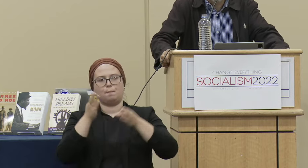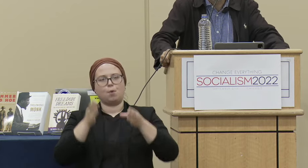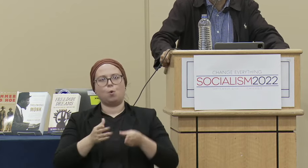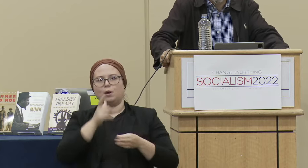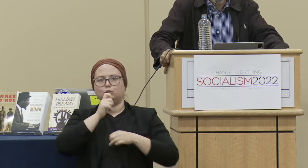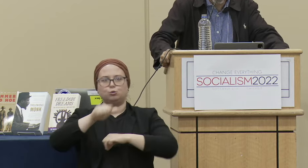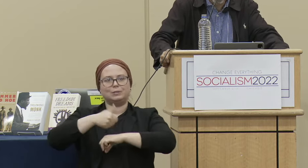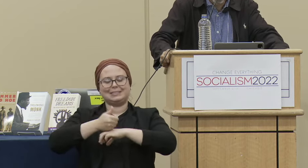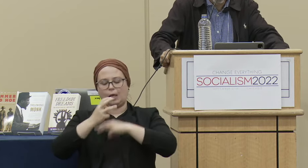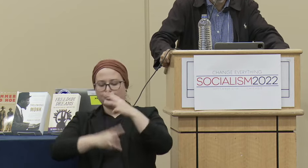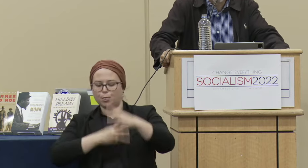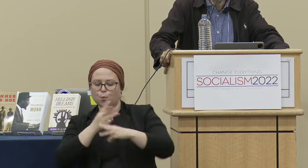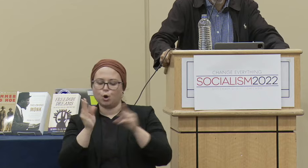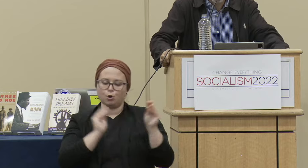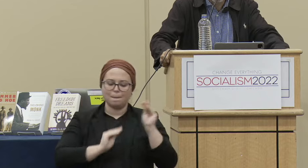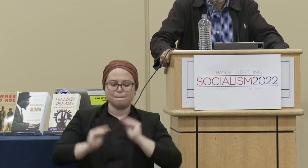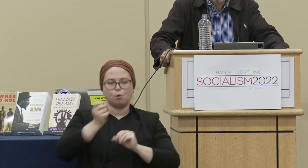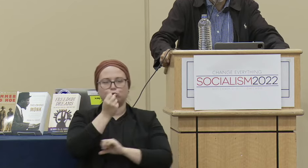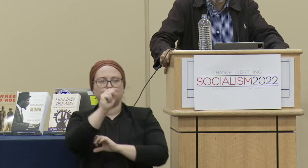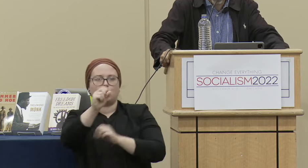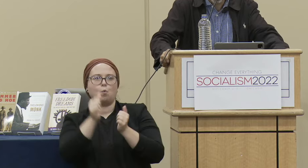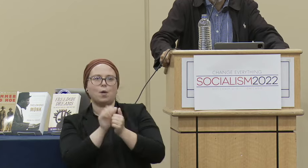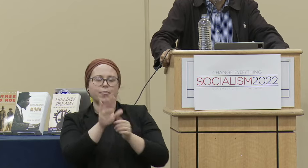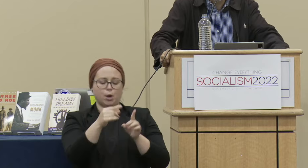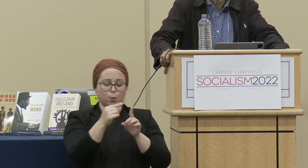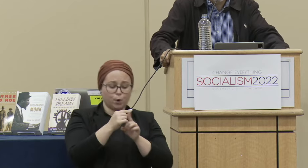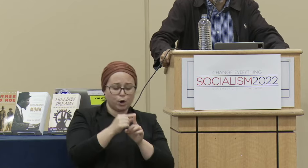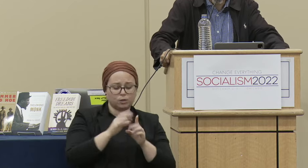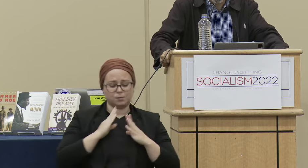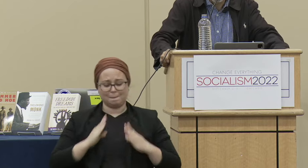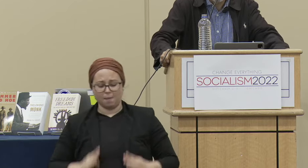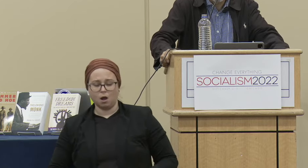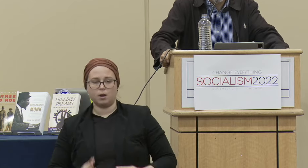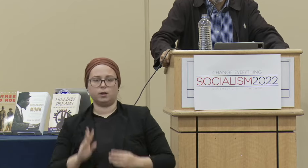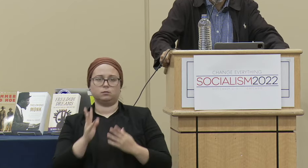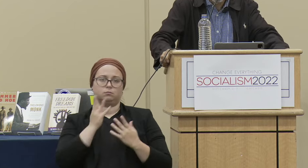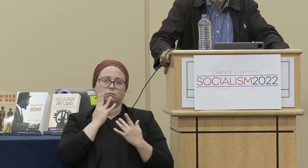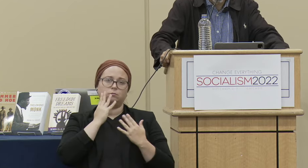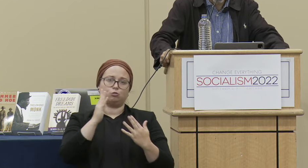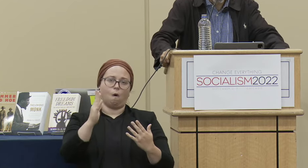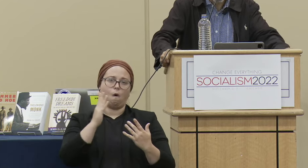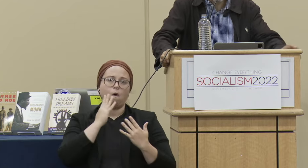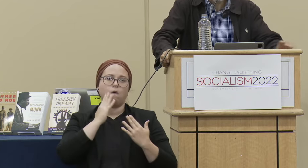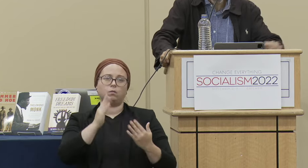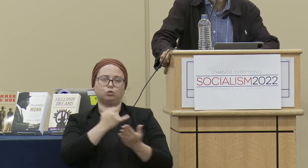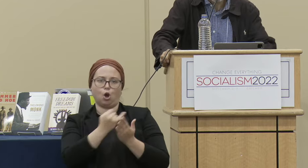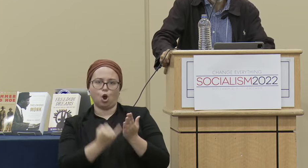woven from the spontaneous results of poets , who set the world in motion with their words , their bodies, their